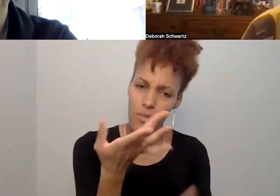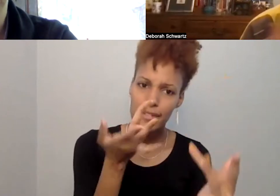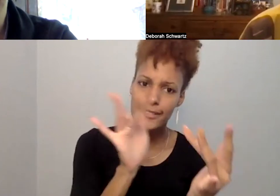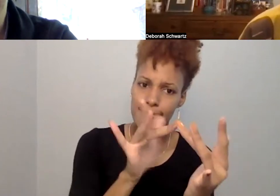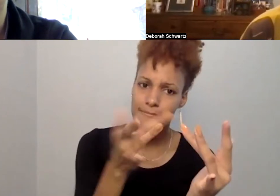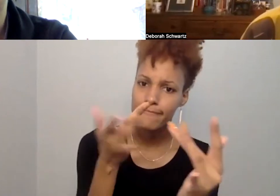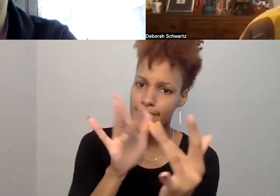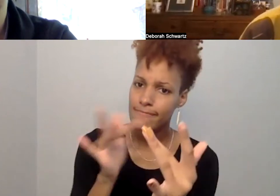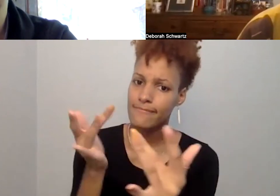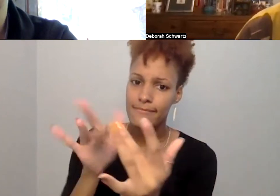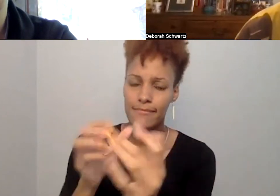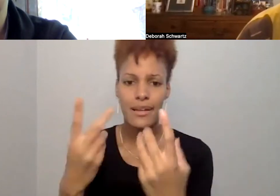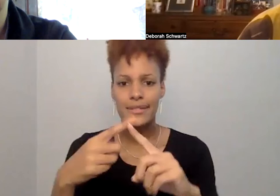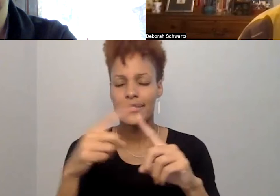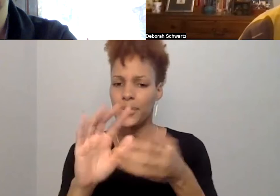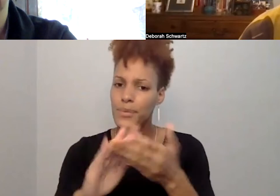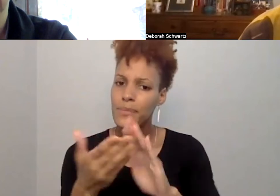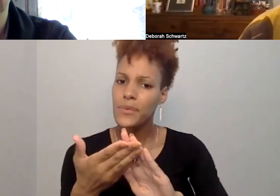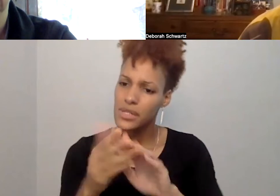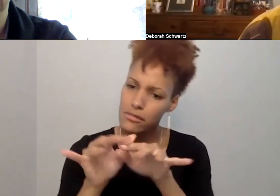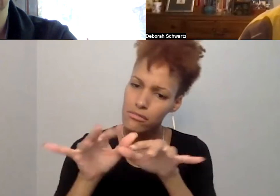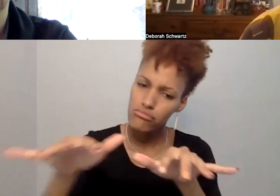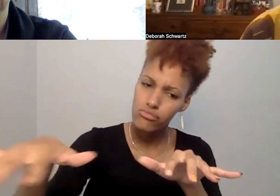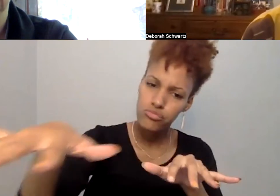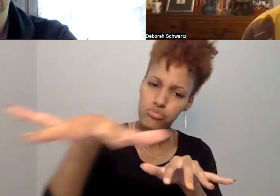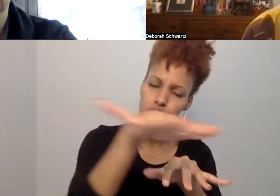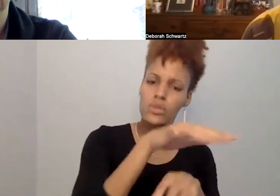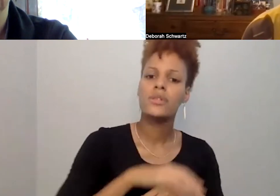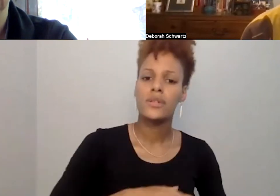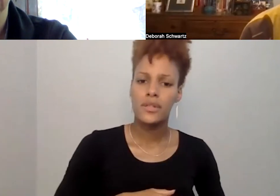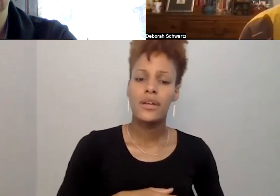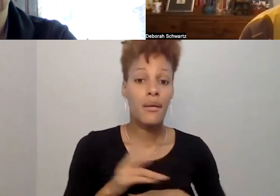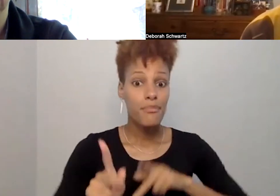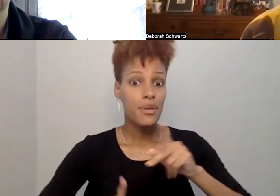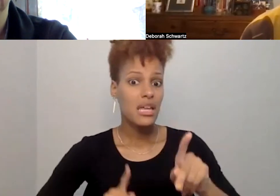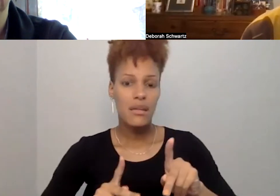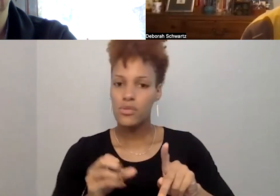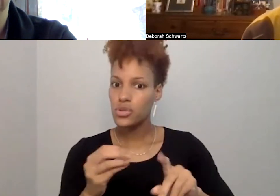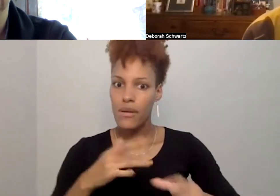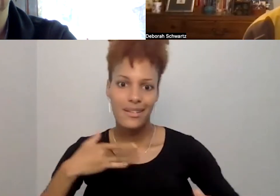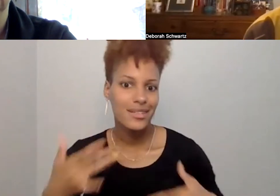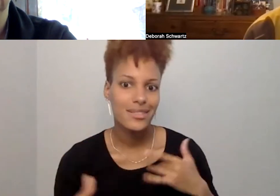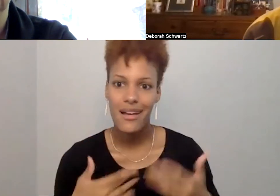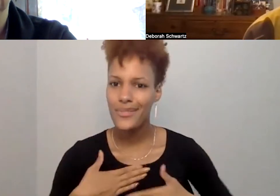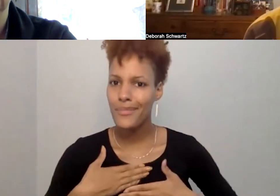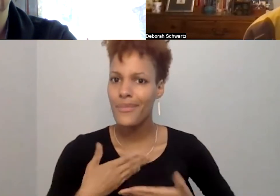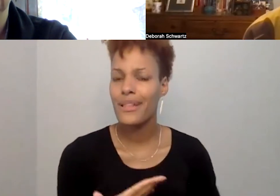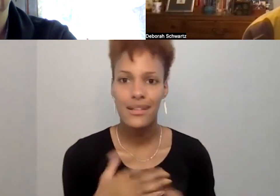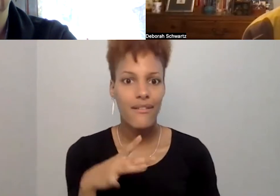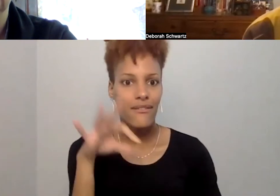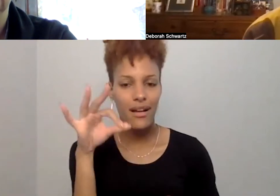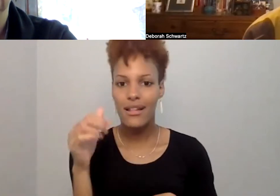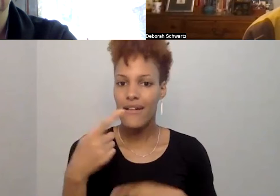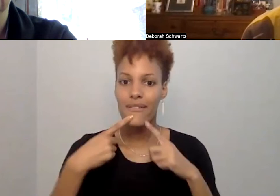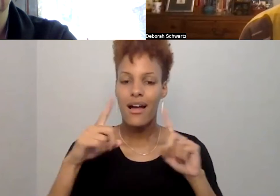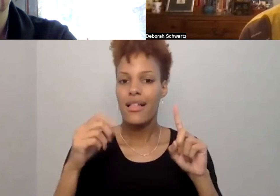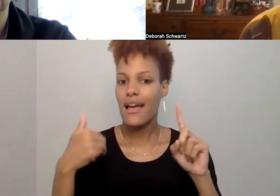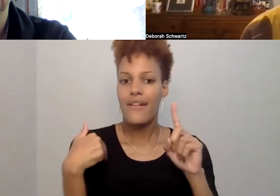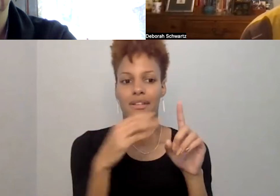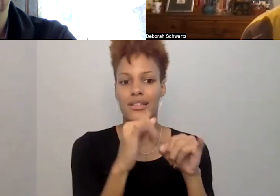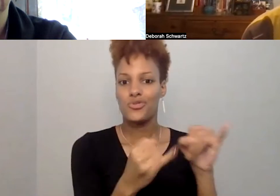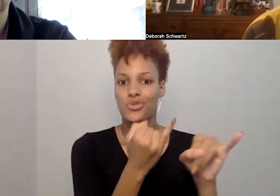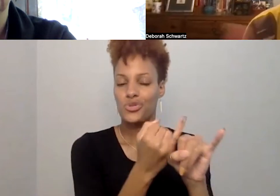far and wide, and people were so excited about finally having an institution that they felt not